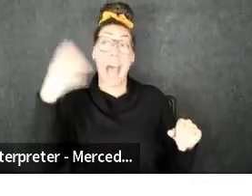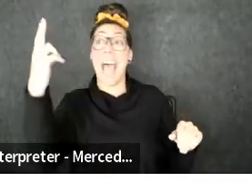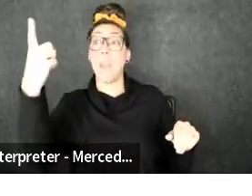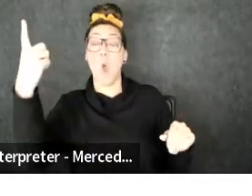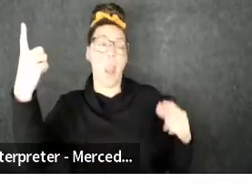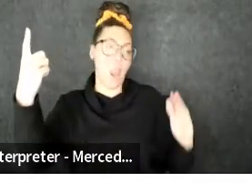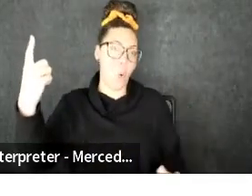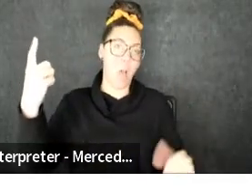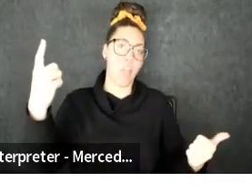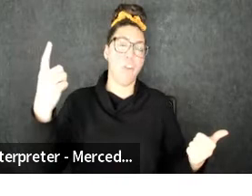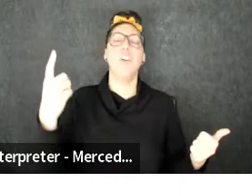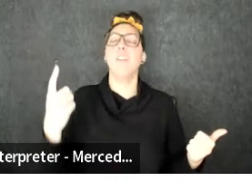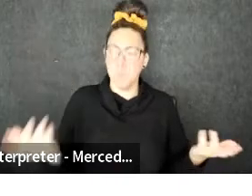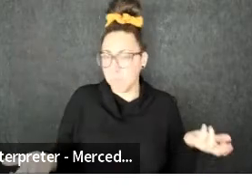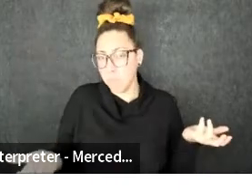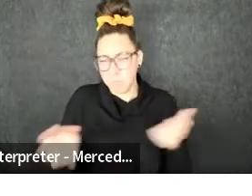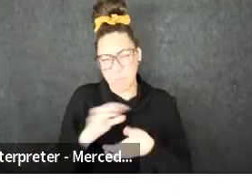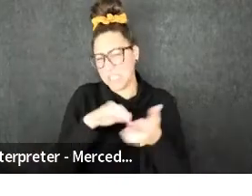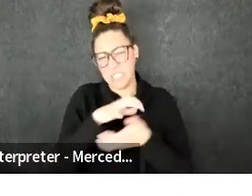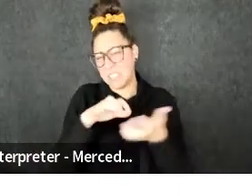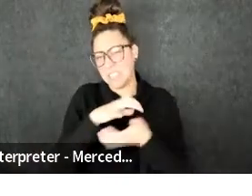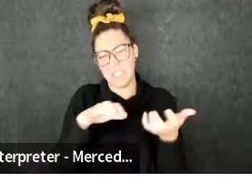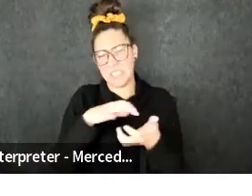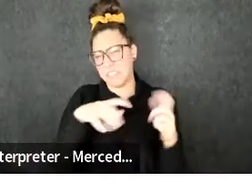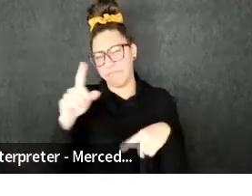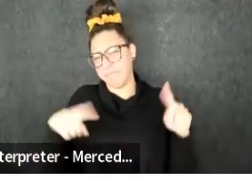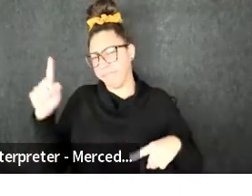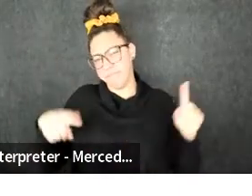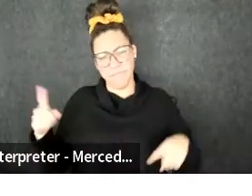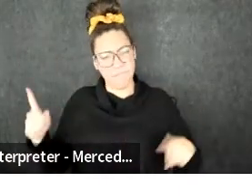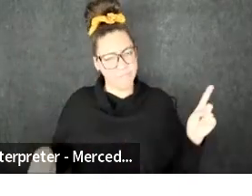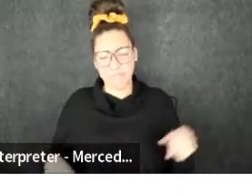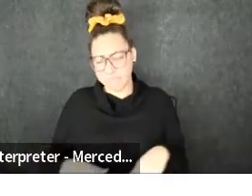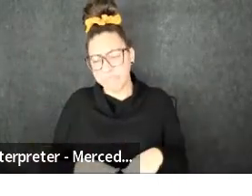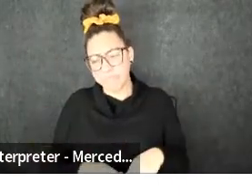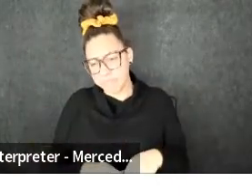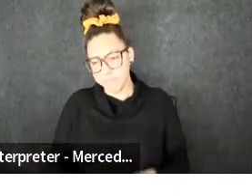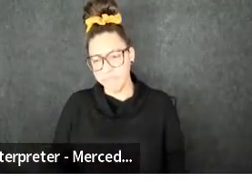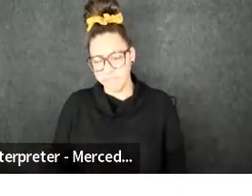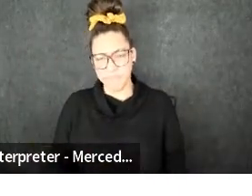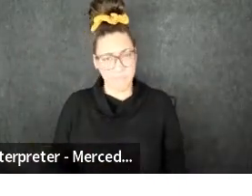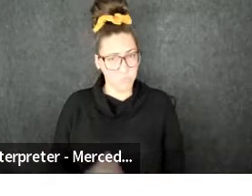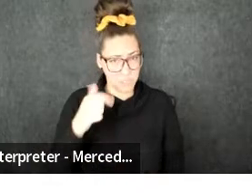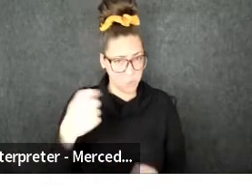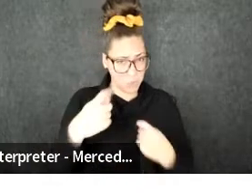and there's all kinds of combinations that come come about. So any questions about the scoring